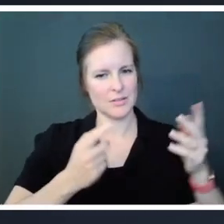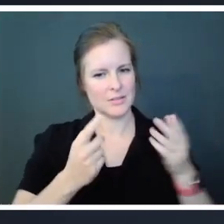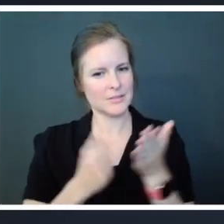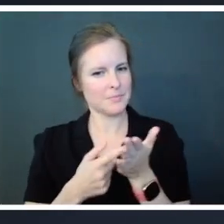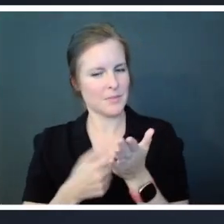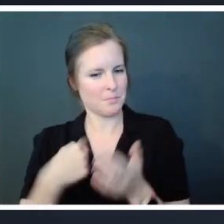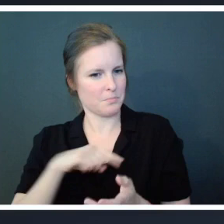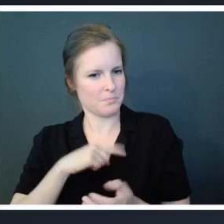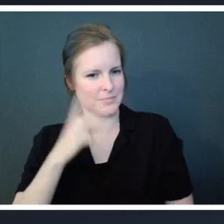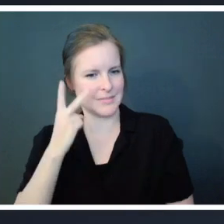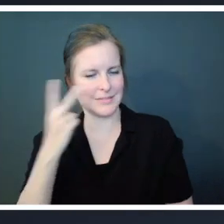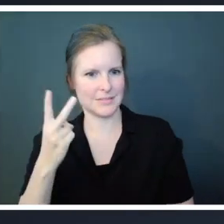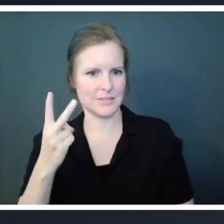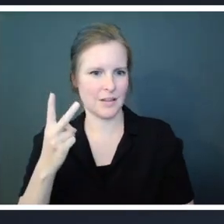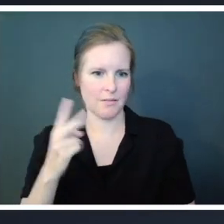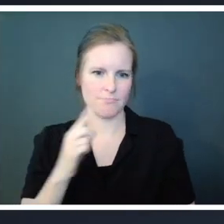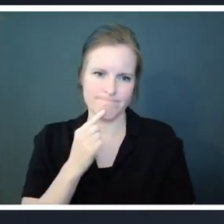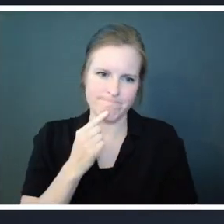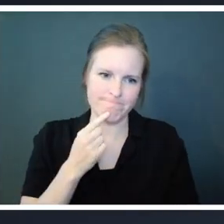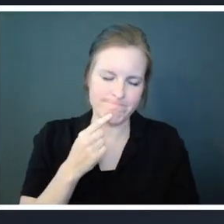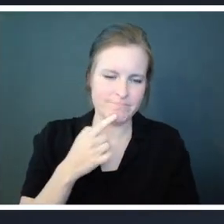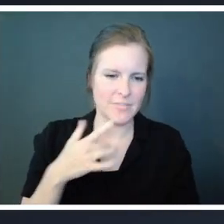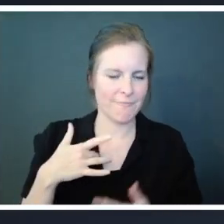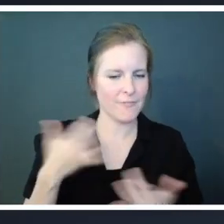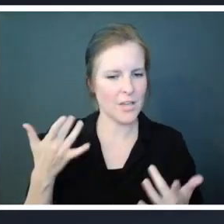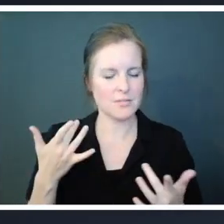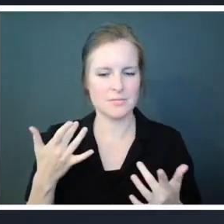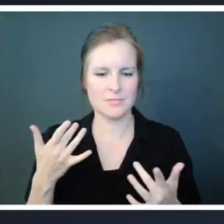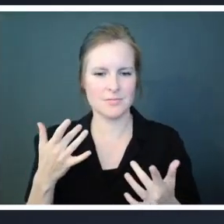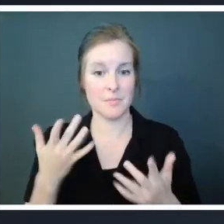extreme weather events that might not have anything to do with things being warmer.